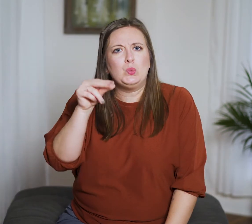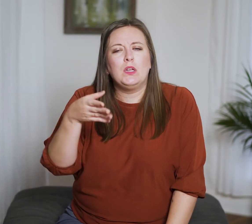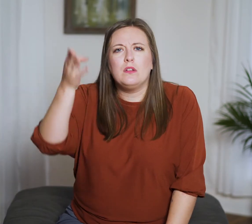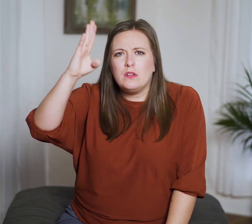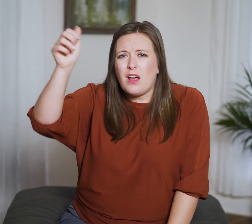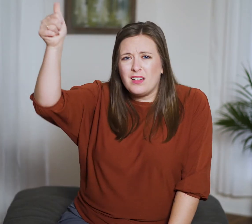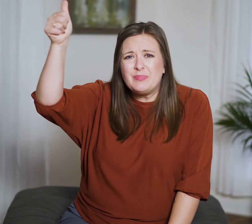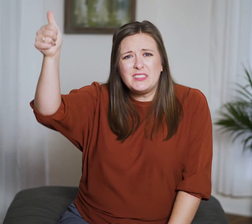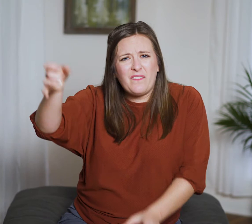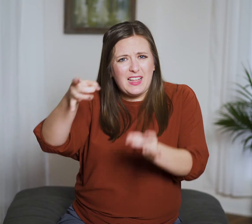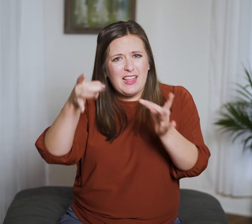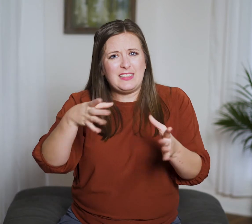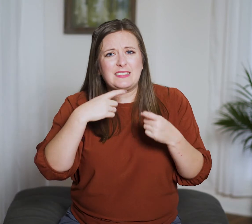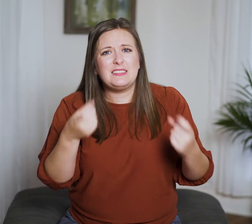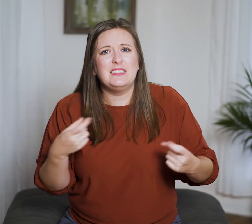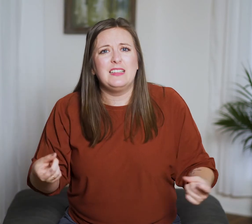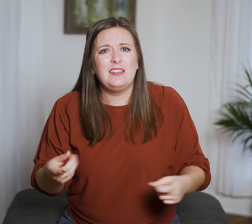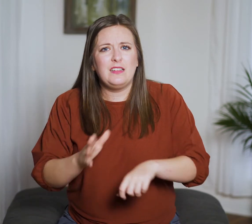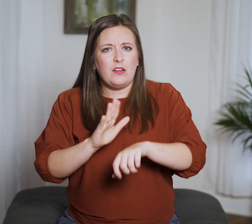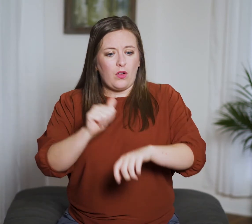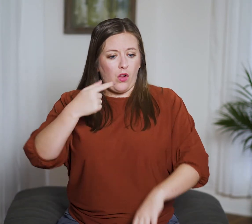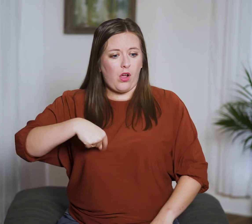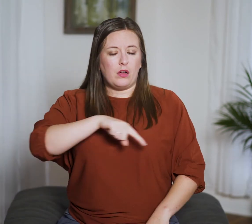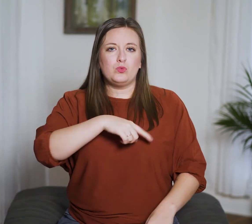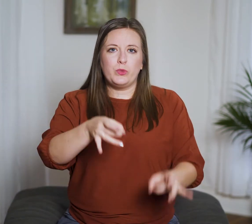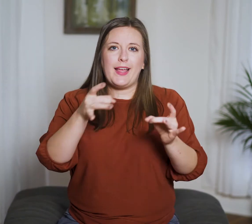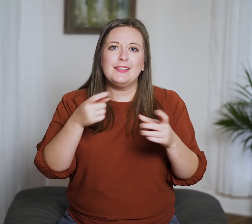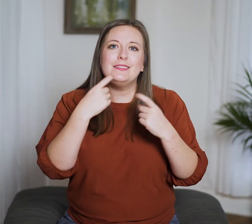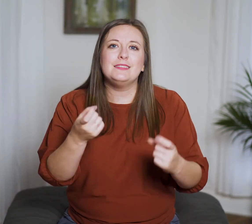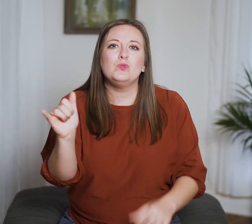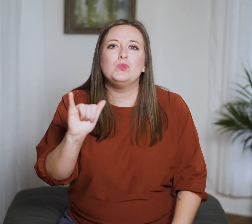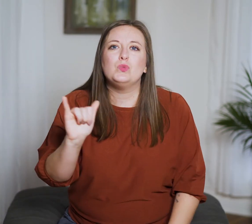God Himself hates sin and calls us to hate it as well.